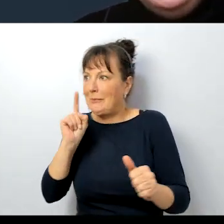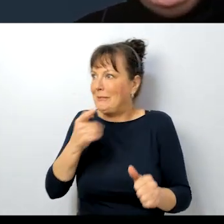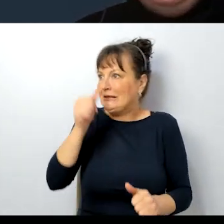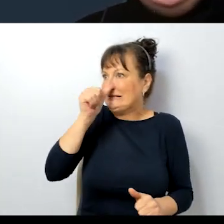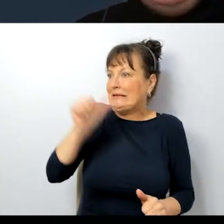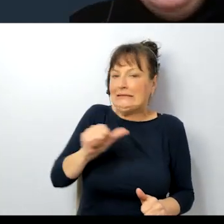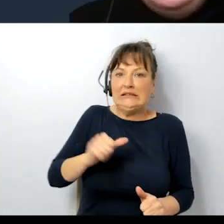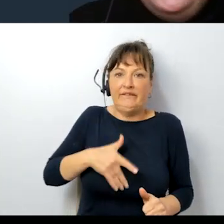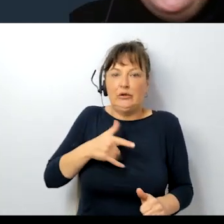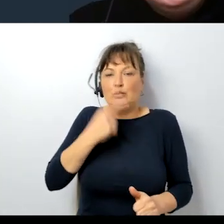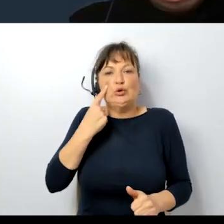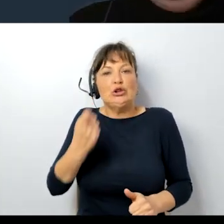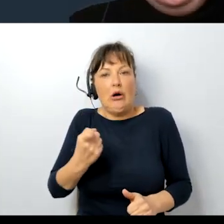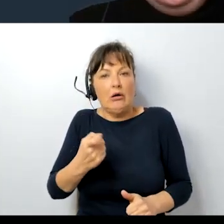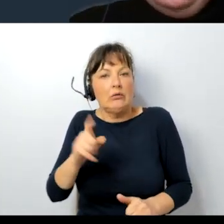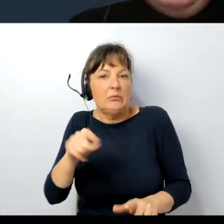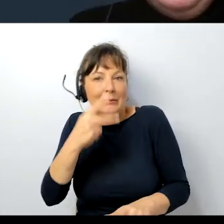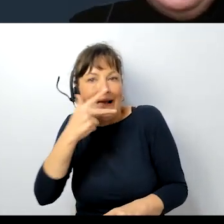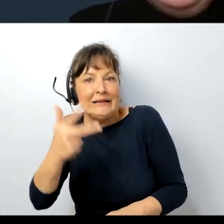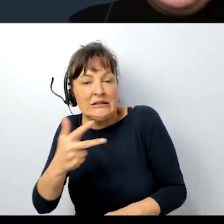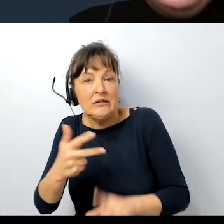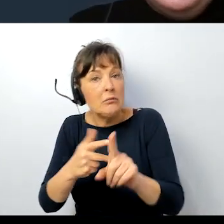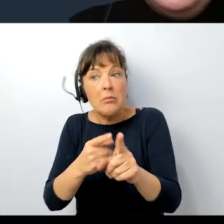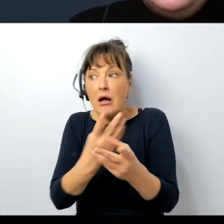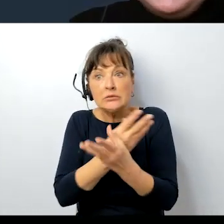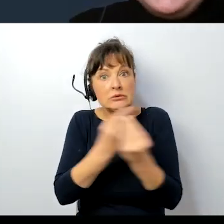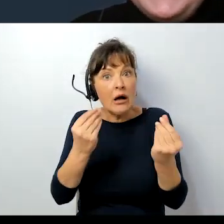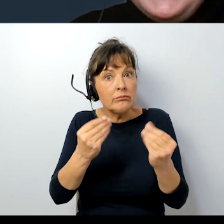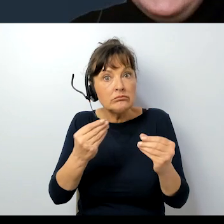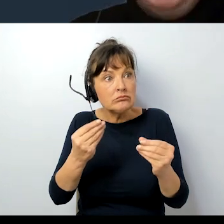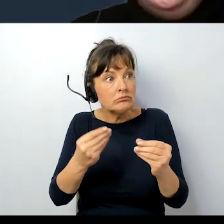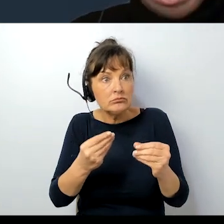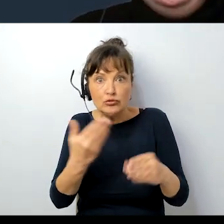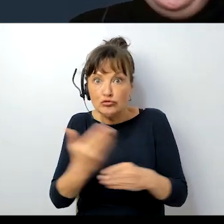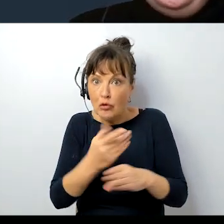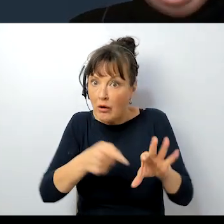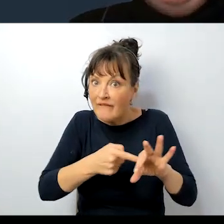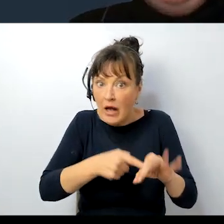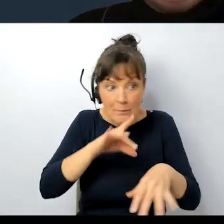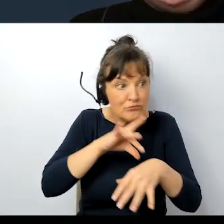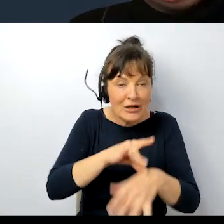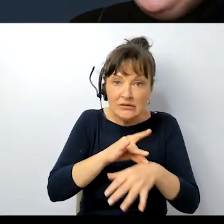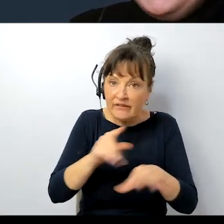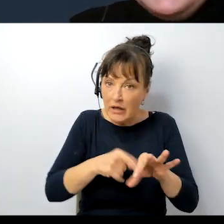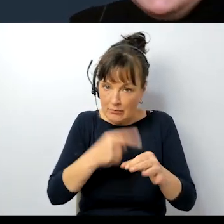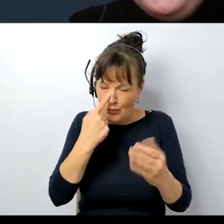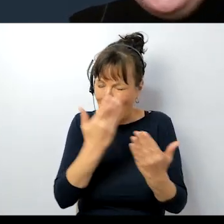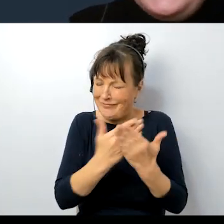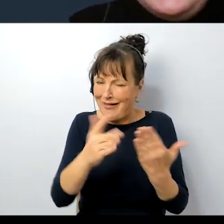engineering environment you may not be able to go there when you're 16, but some vacancies might